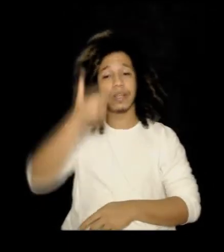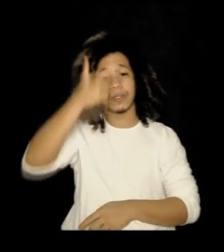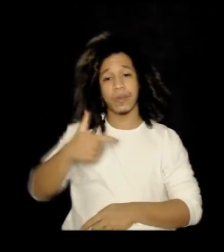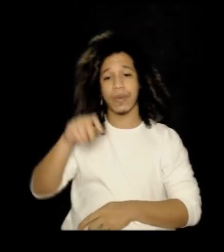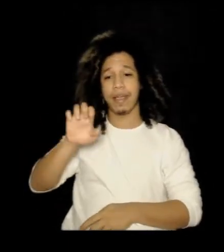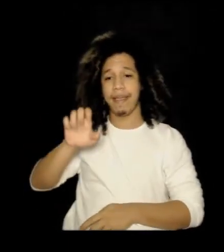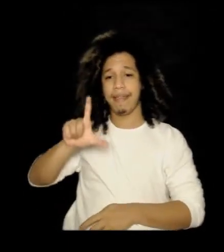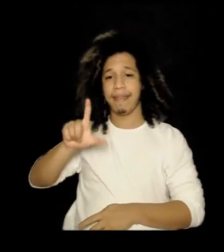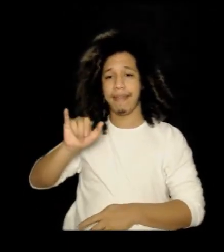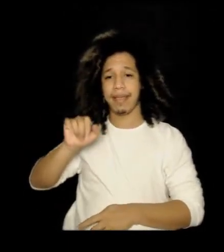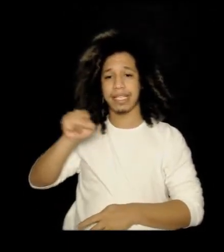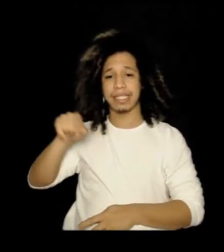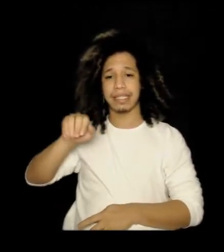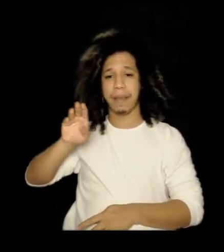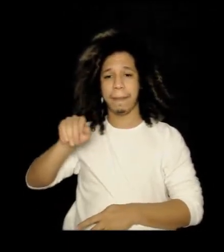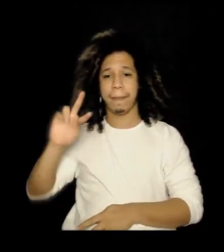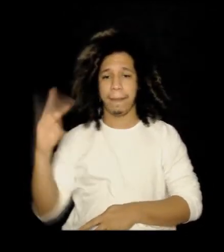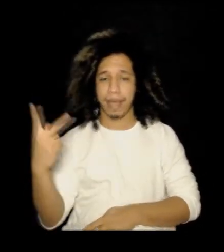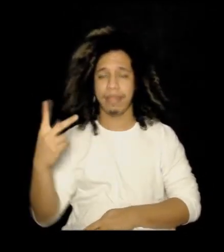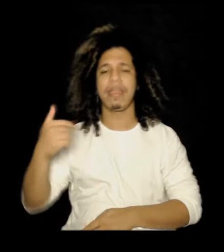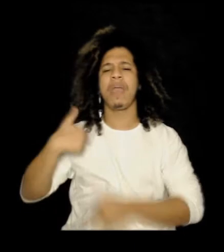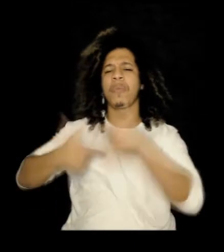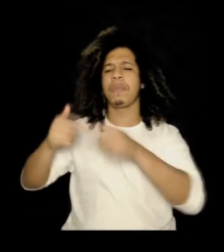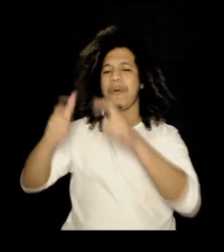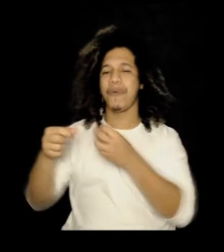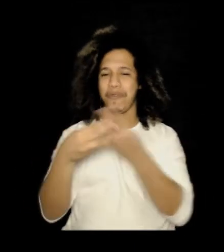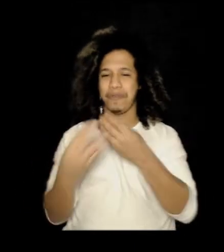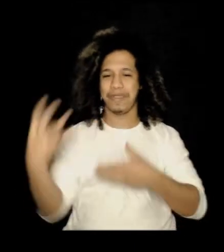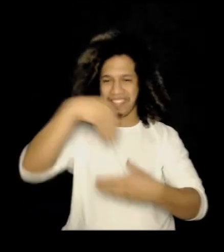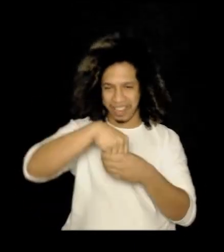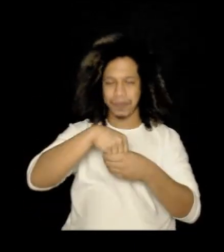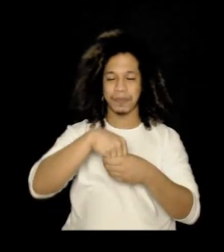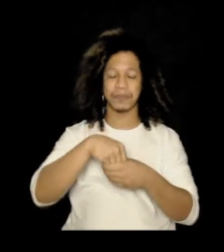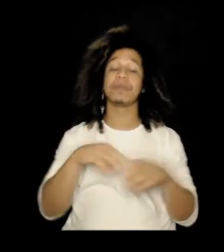My name is Elizabeth Souto Maior and I am a professor at the Federal University of Paraíba.